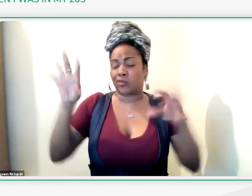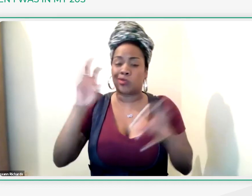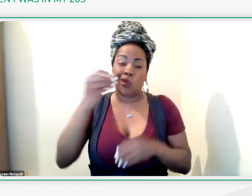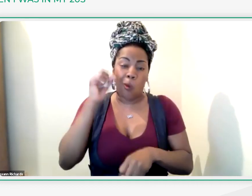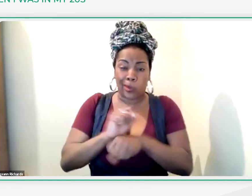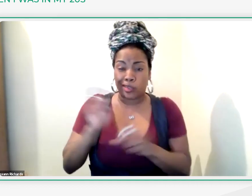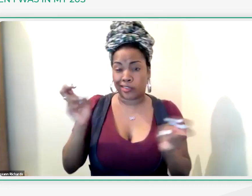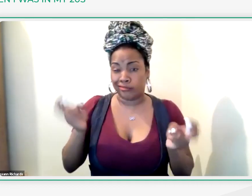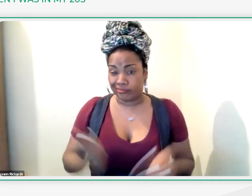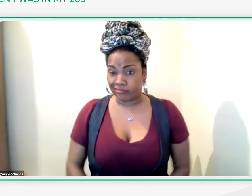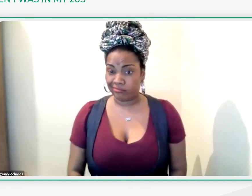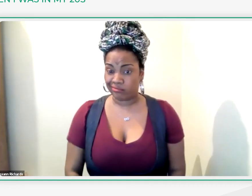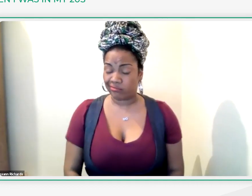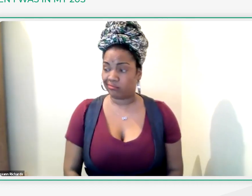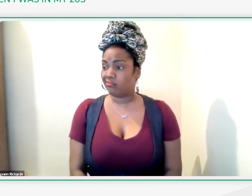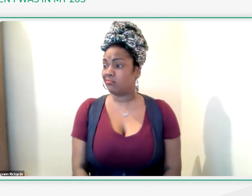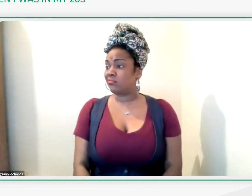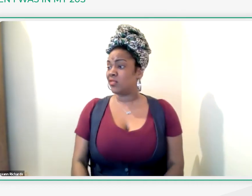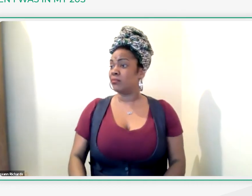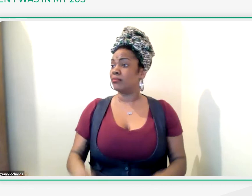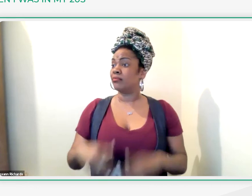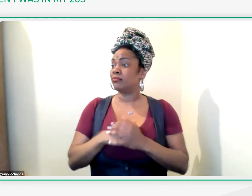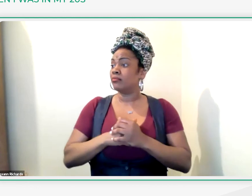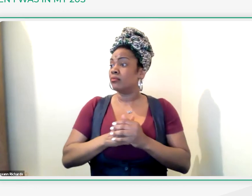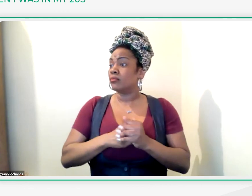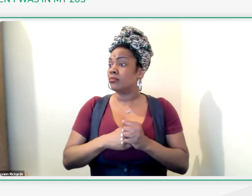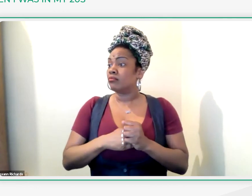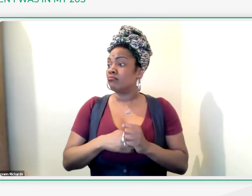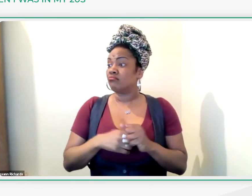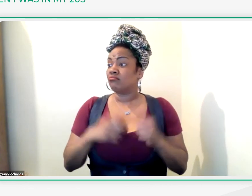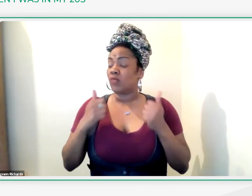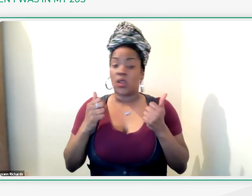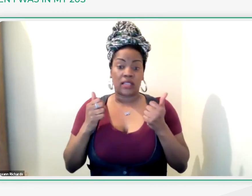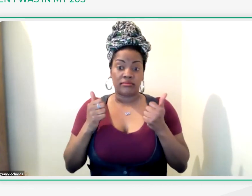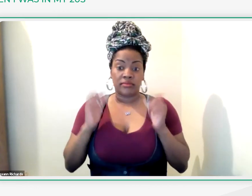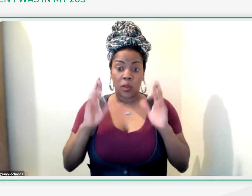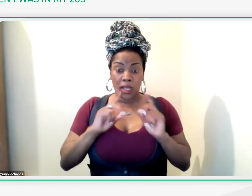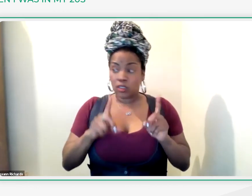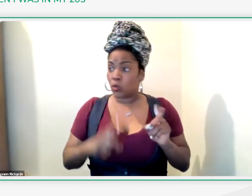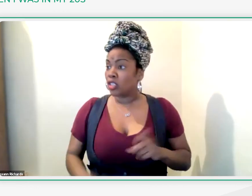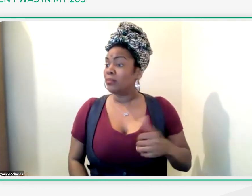So, like I said, you kind of have to shop and do your homework. Okay? Let's move on to the next question.